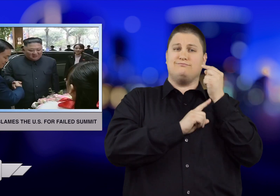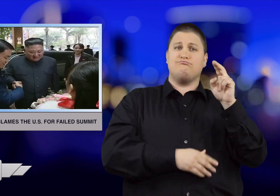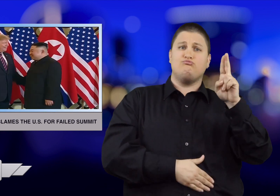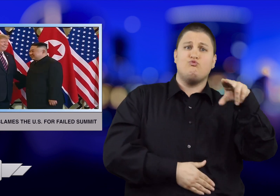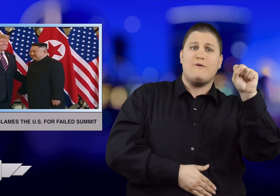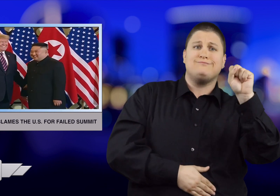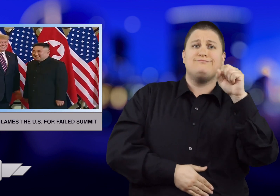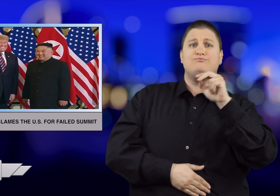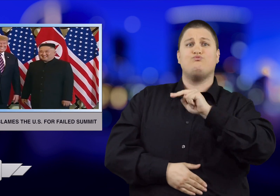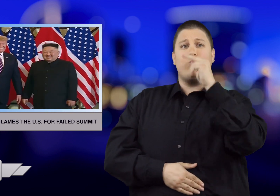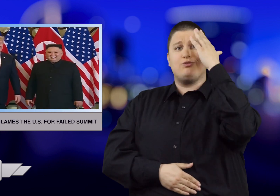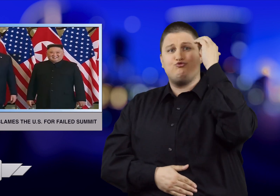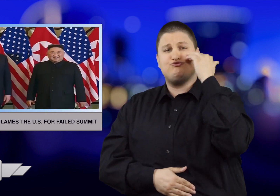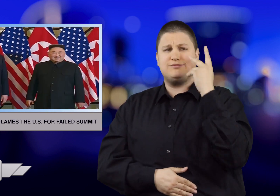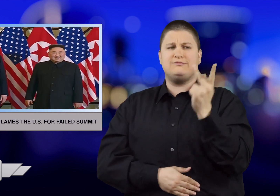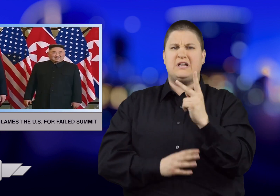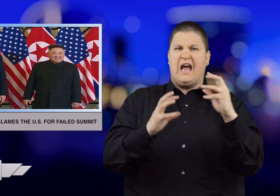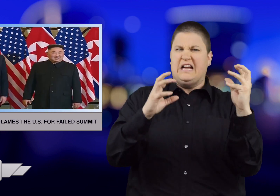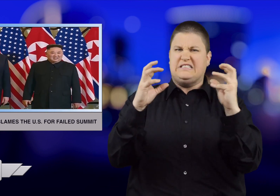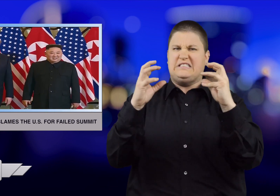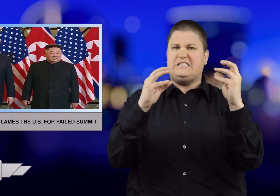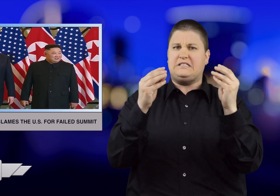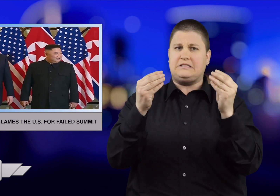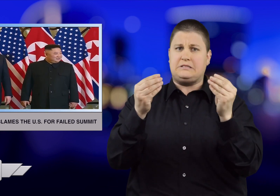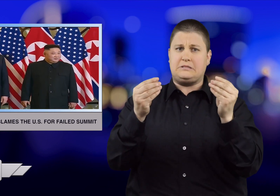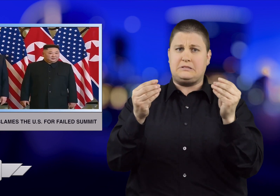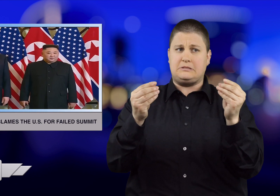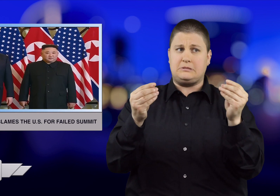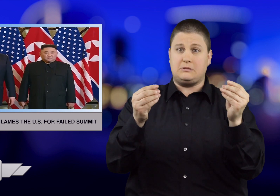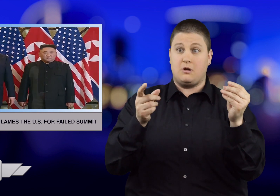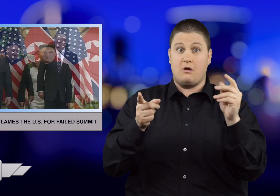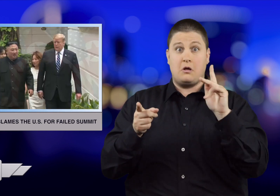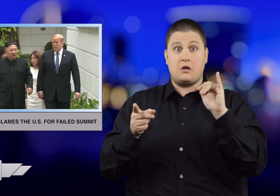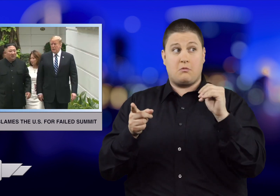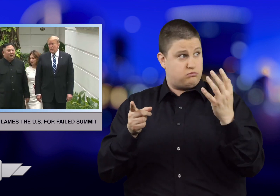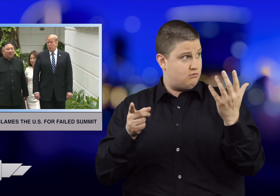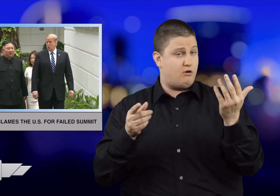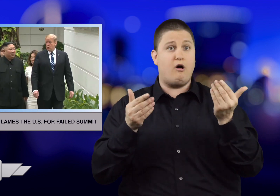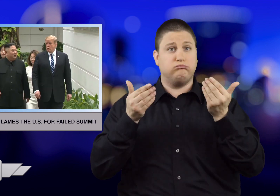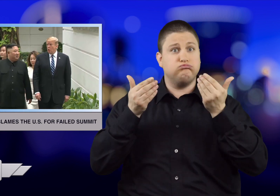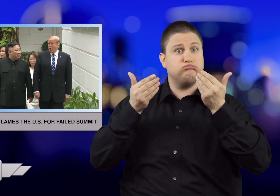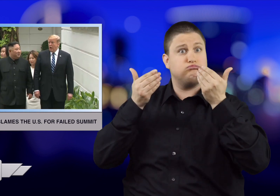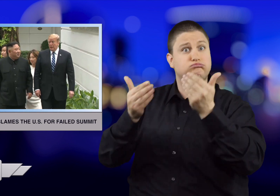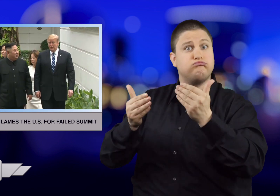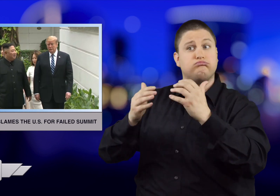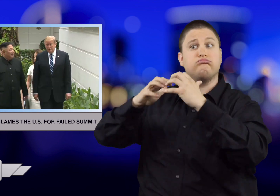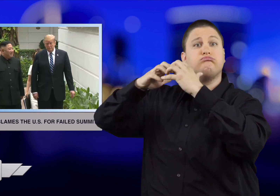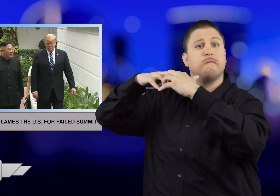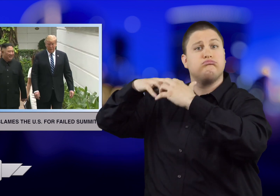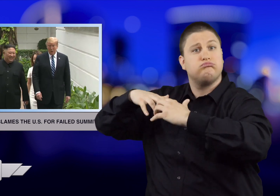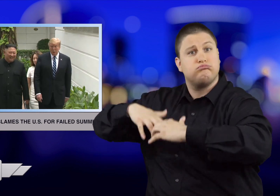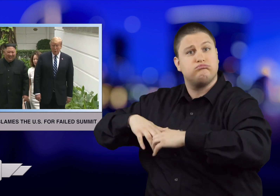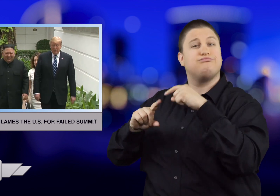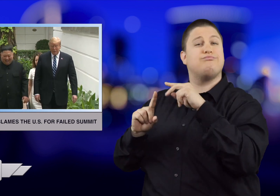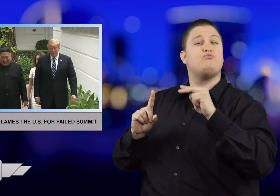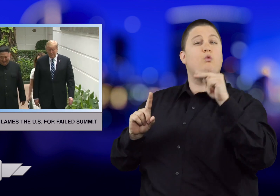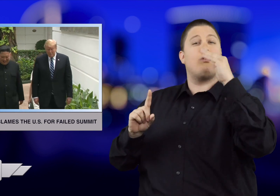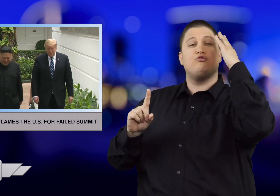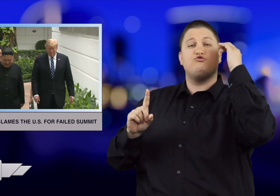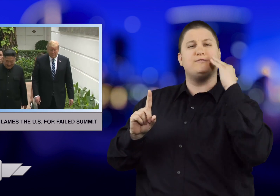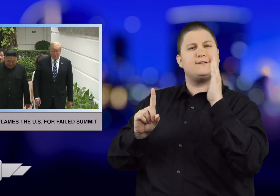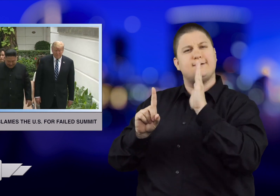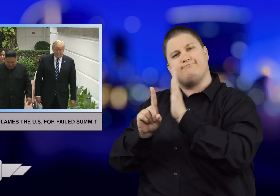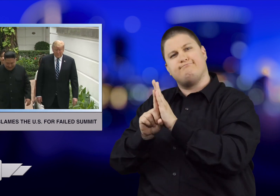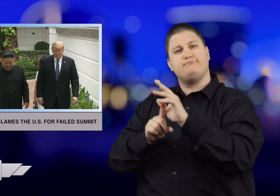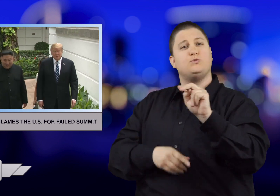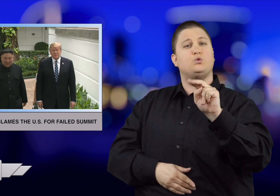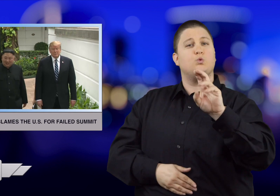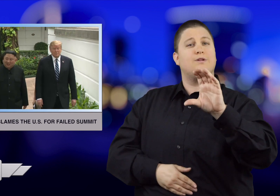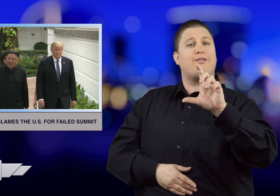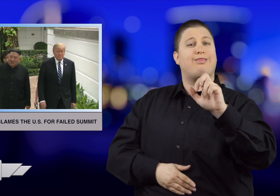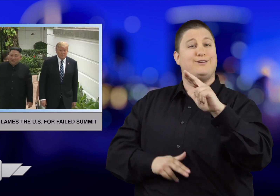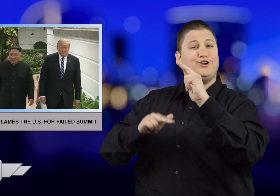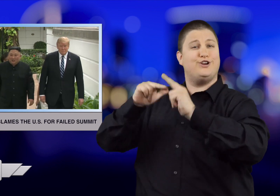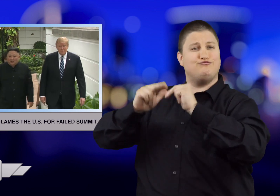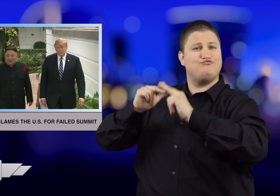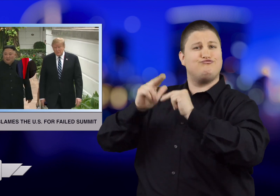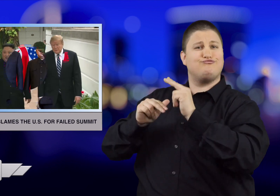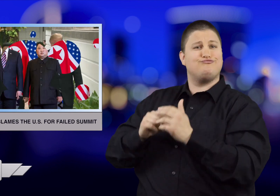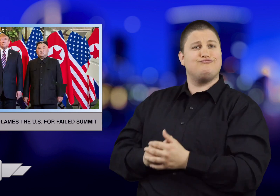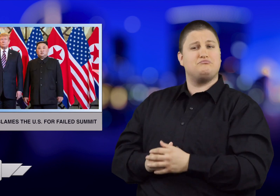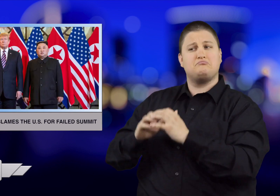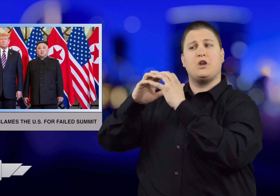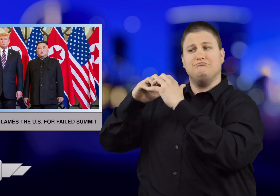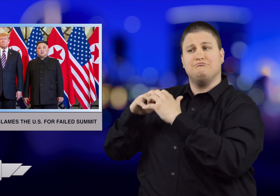Kim had been dismantling North Korea's nuclear facilities last year after tensions with the